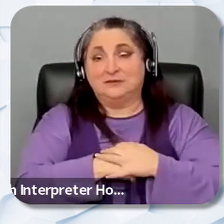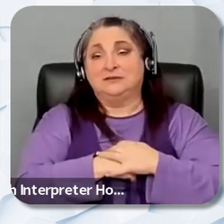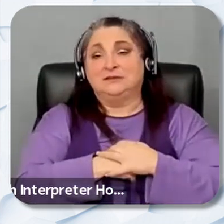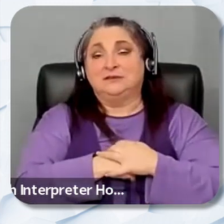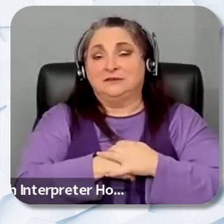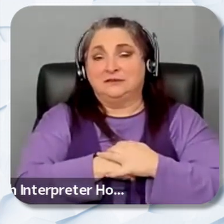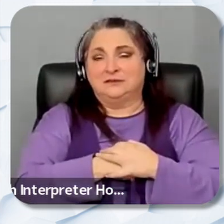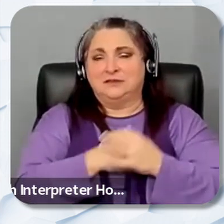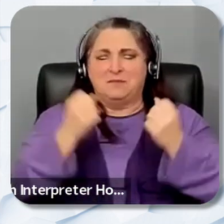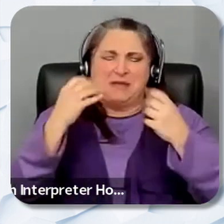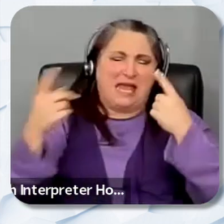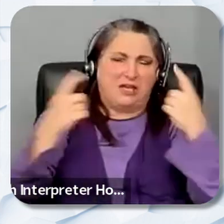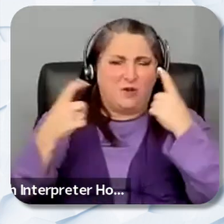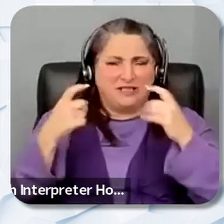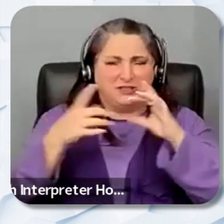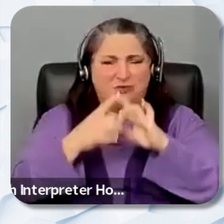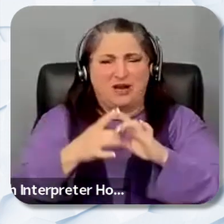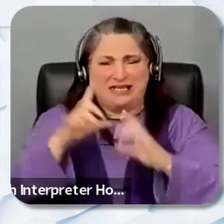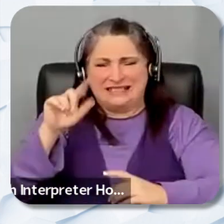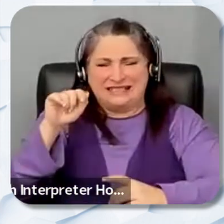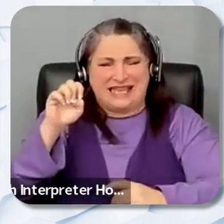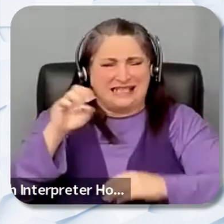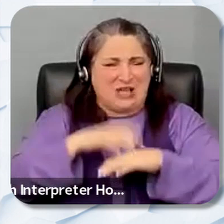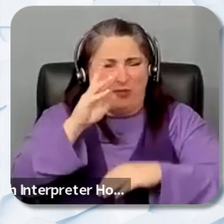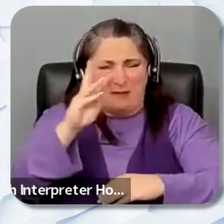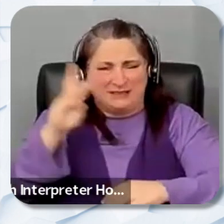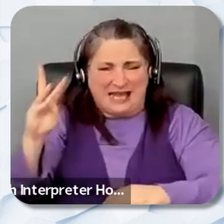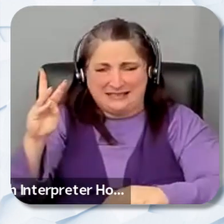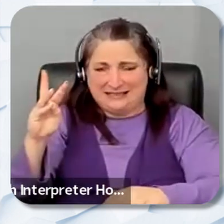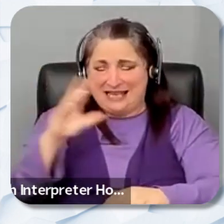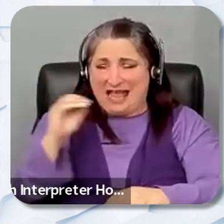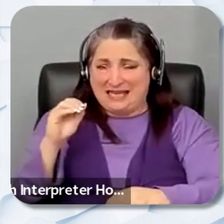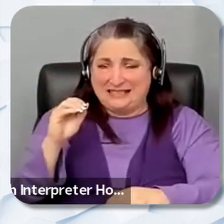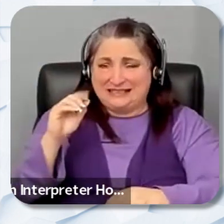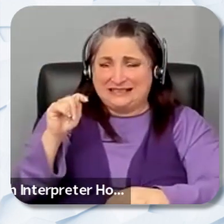getting a lot of questions about the dates on the website, and Tammy is gonna change